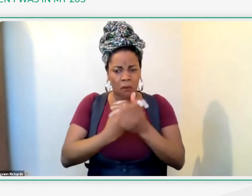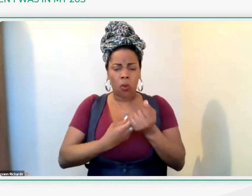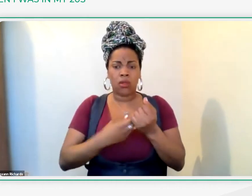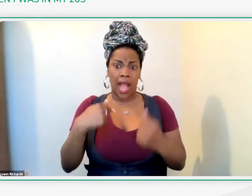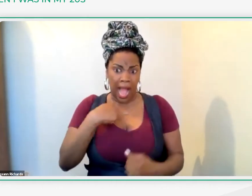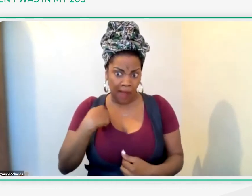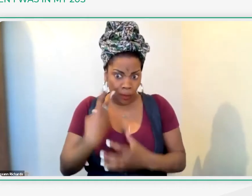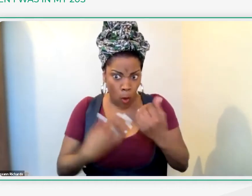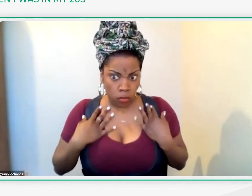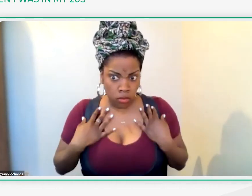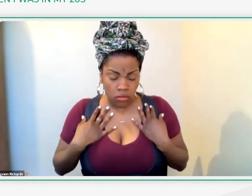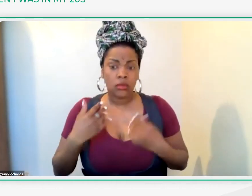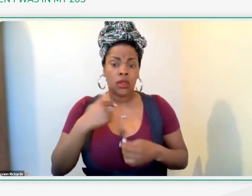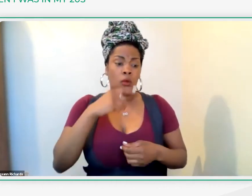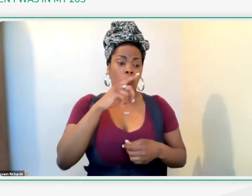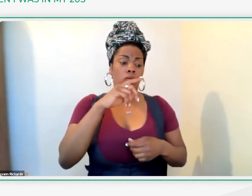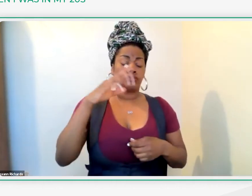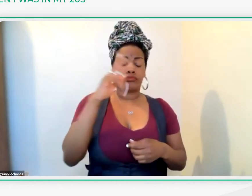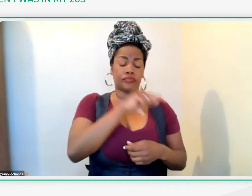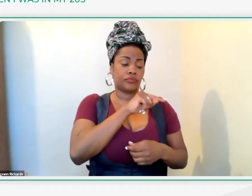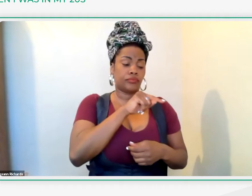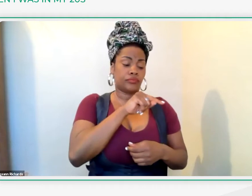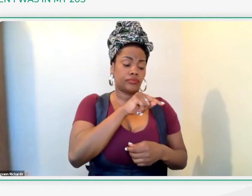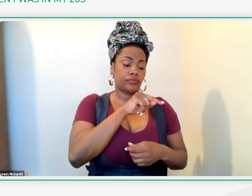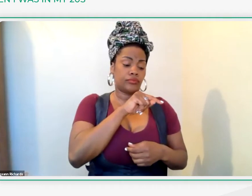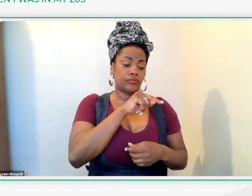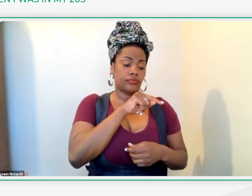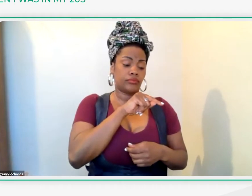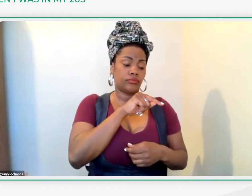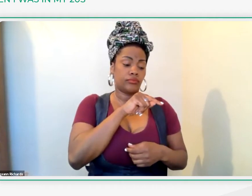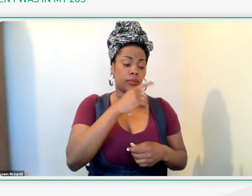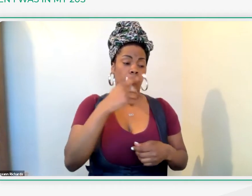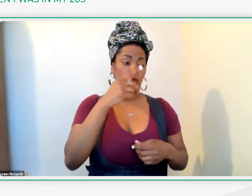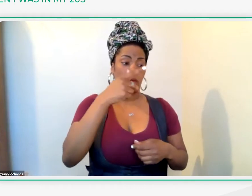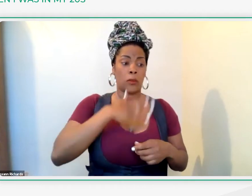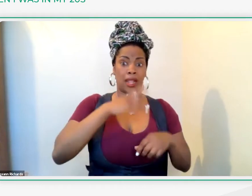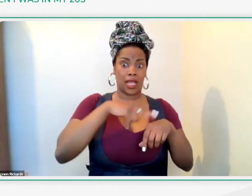But if you, you know, are questioning credit union or national bank, I want to let you